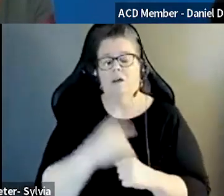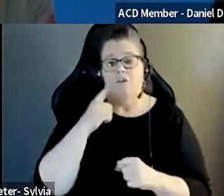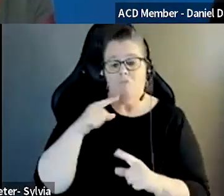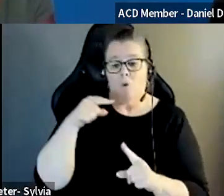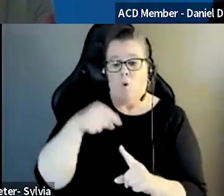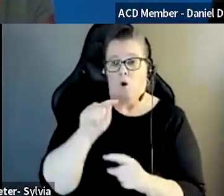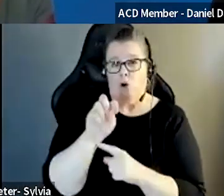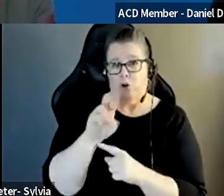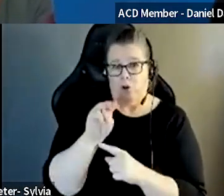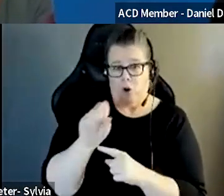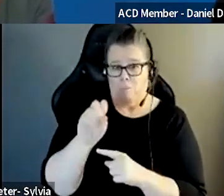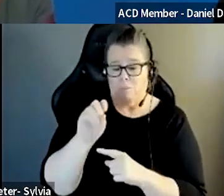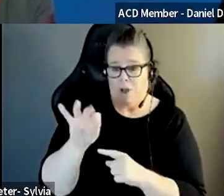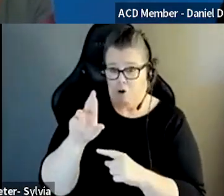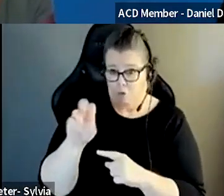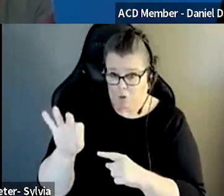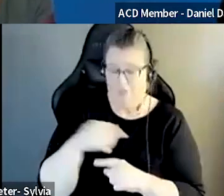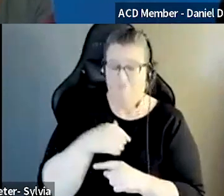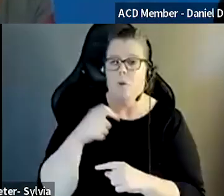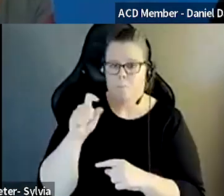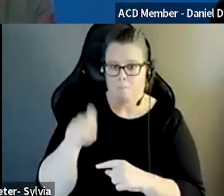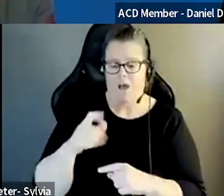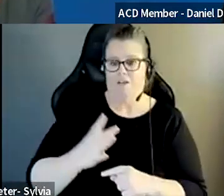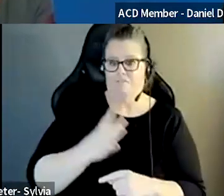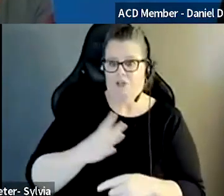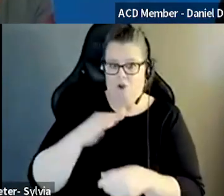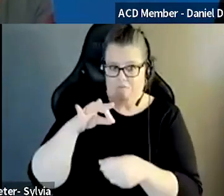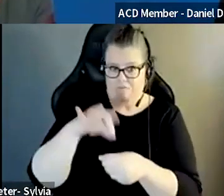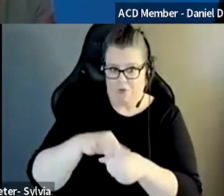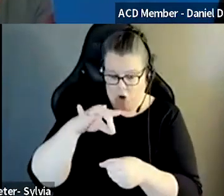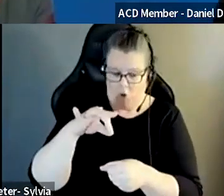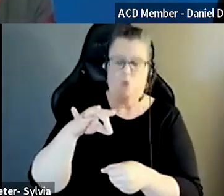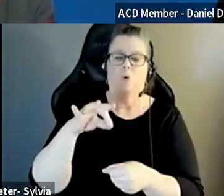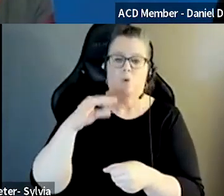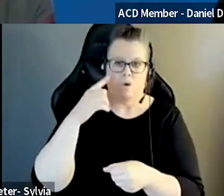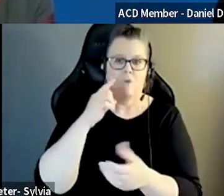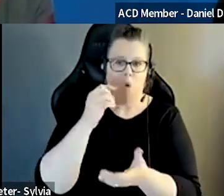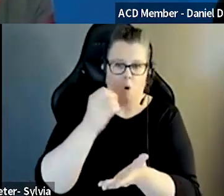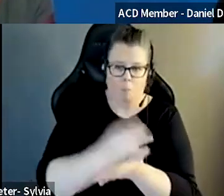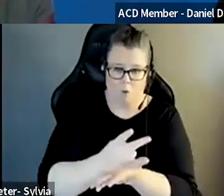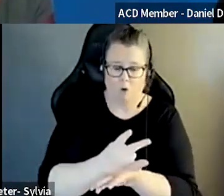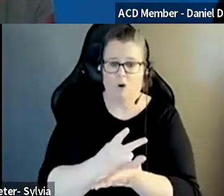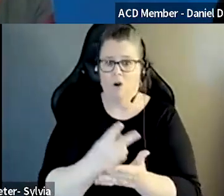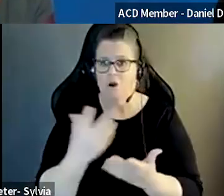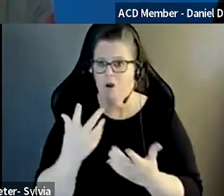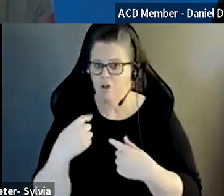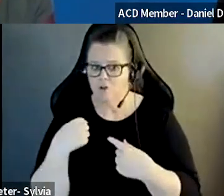to take an official vote of the committee to approve them. So far, I have not heard anything but general agreement.